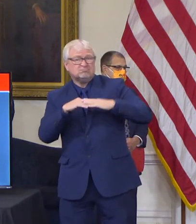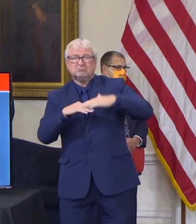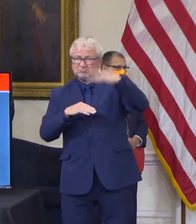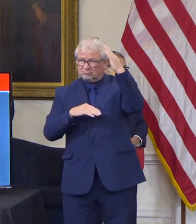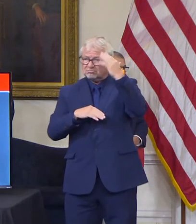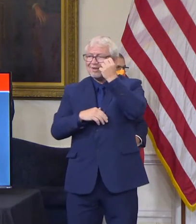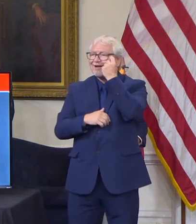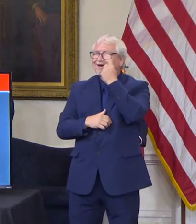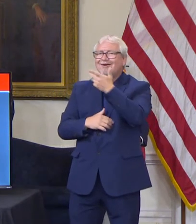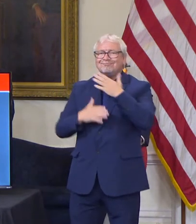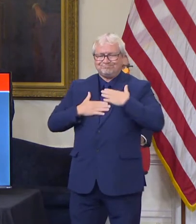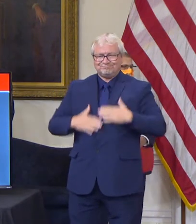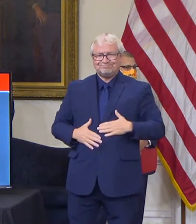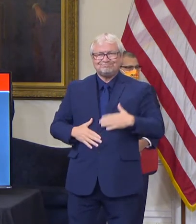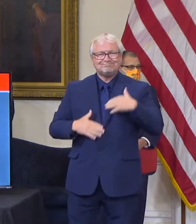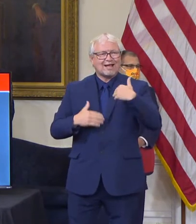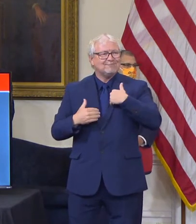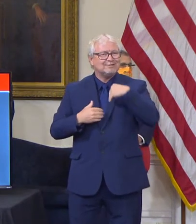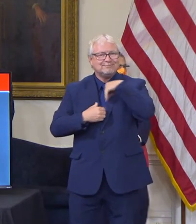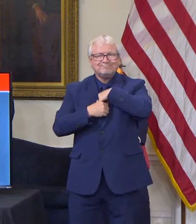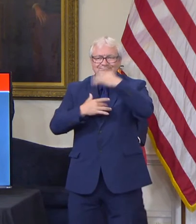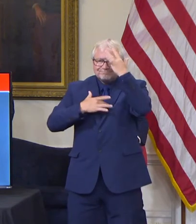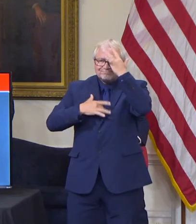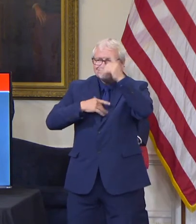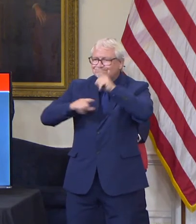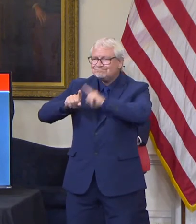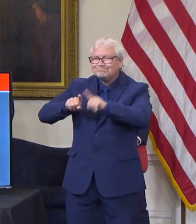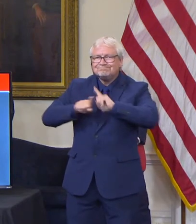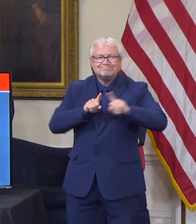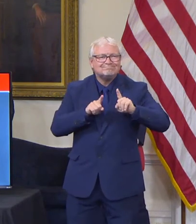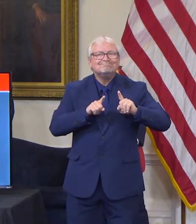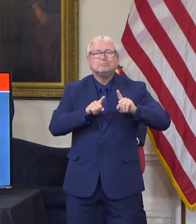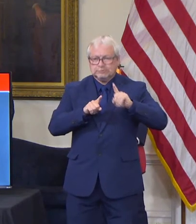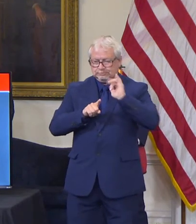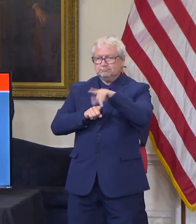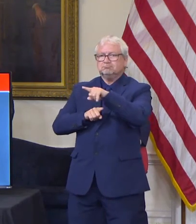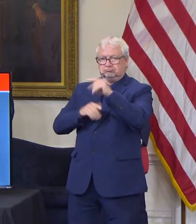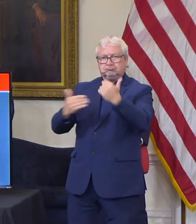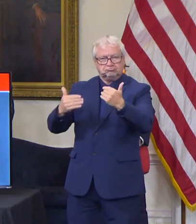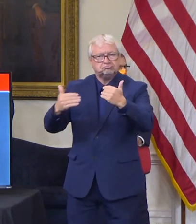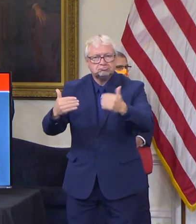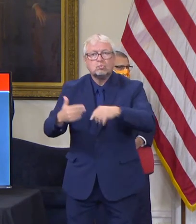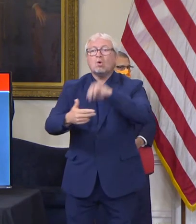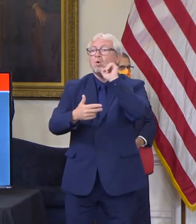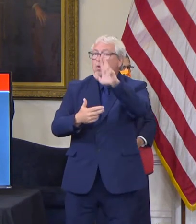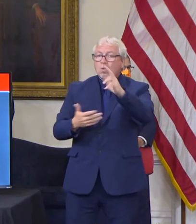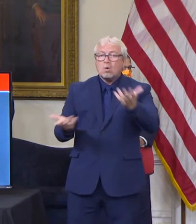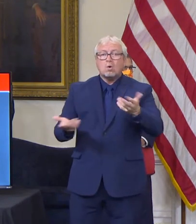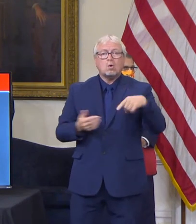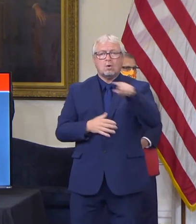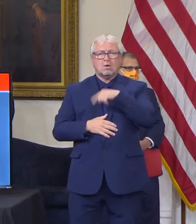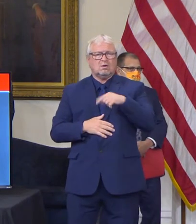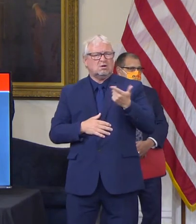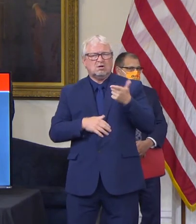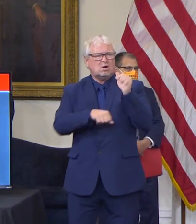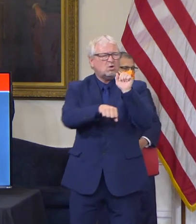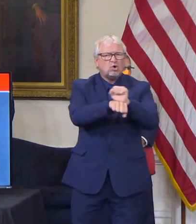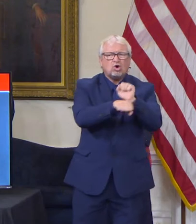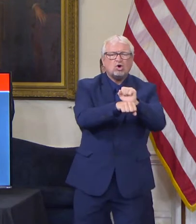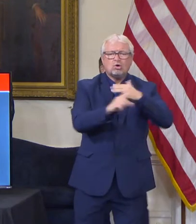responders, healthcare workers, and public transit and grocery store workers. If you're in one of these categories, you should